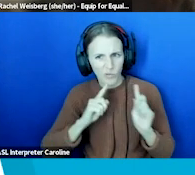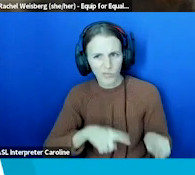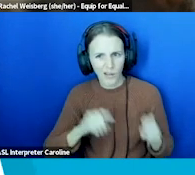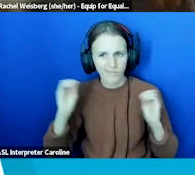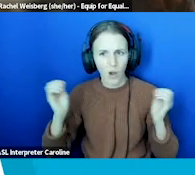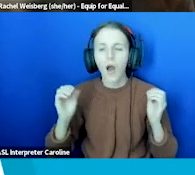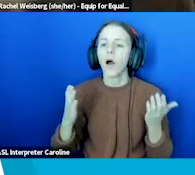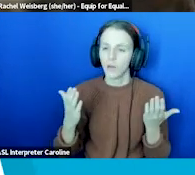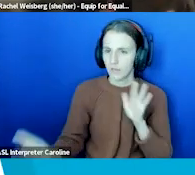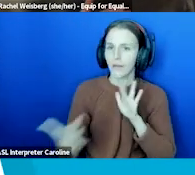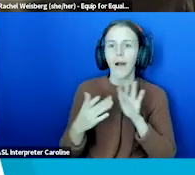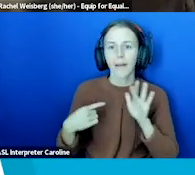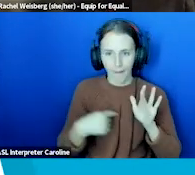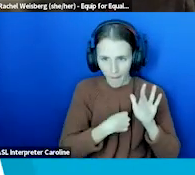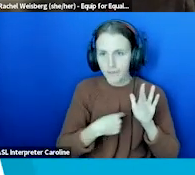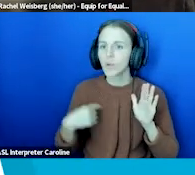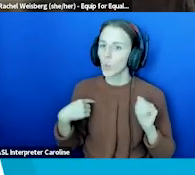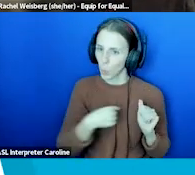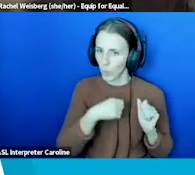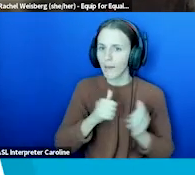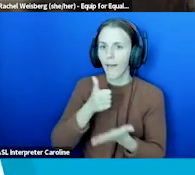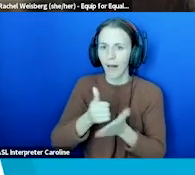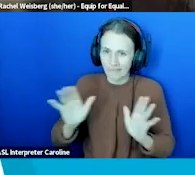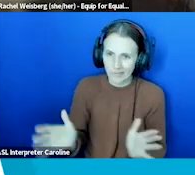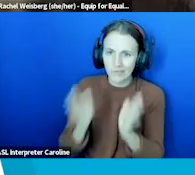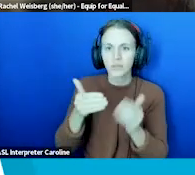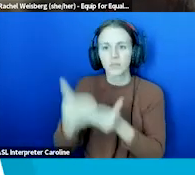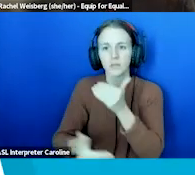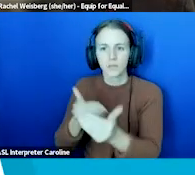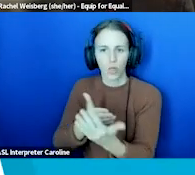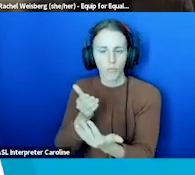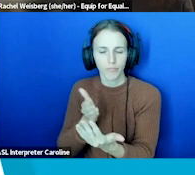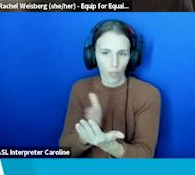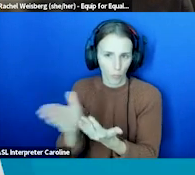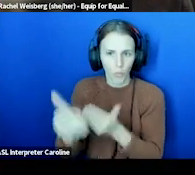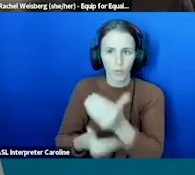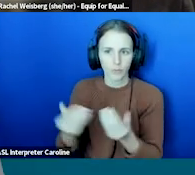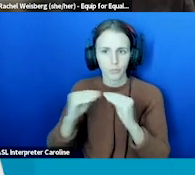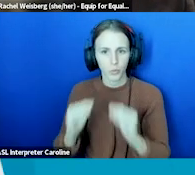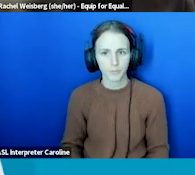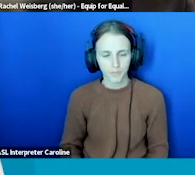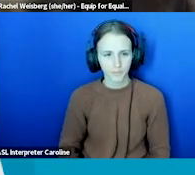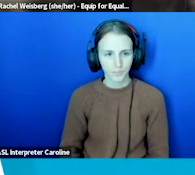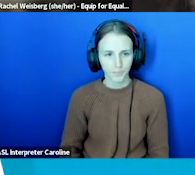REFERRAL AND SOME TIME HAS PASSED AND NO ONE HAS DRS HAS FOLLOWED UP. IT IS AN APPROPRIATE TIME TO